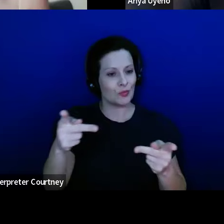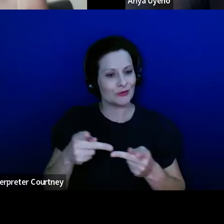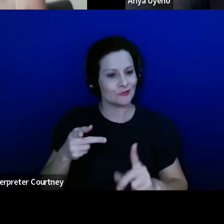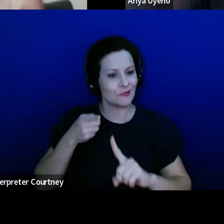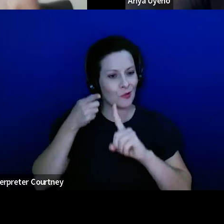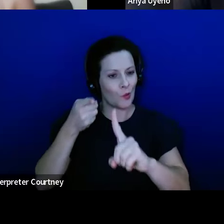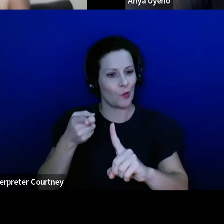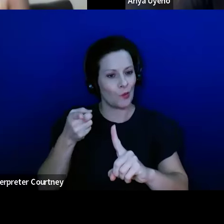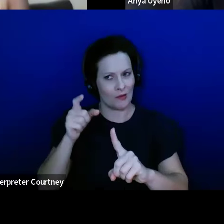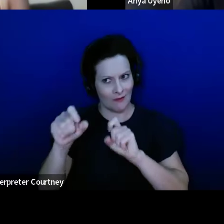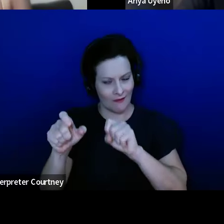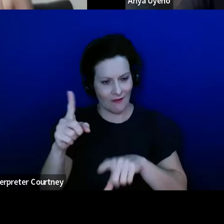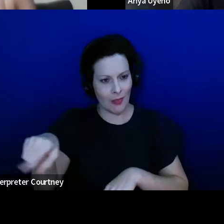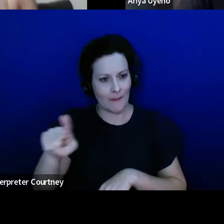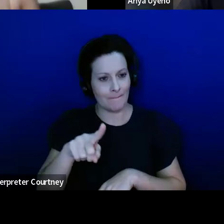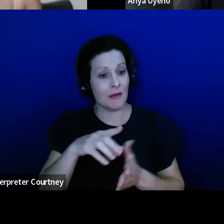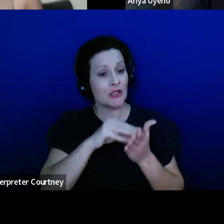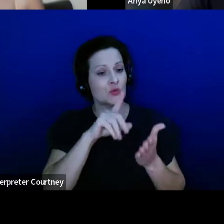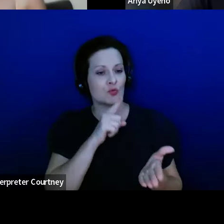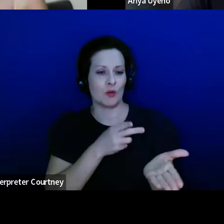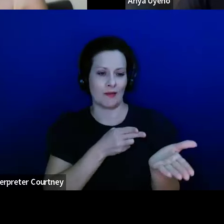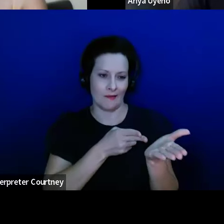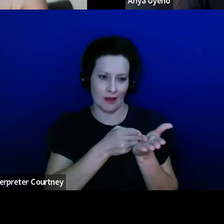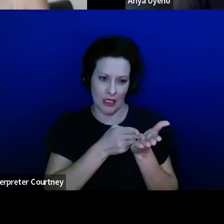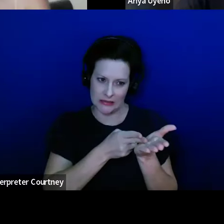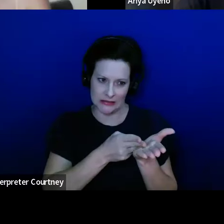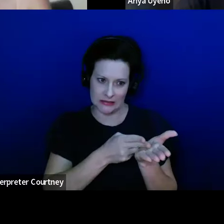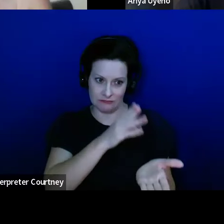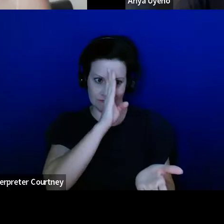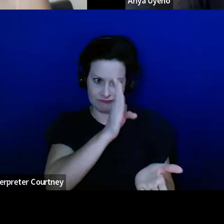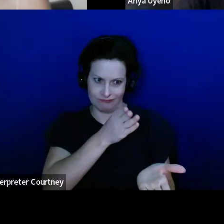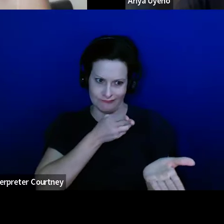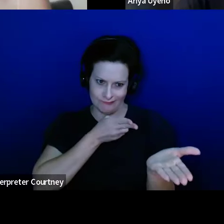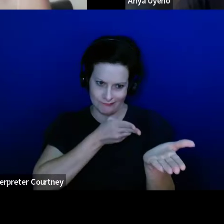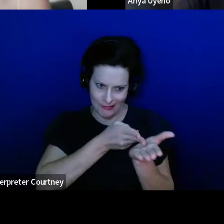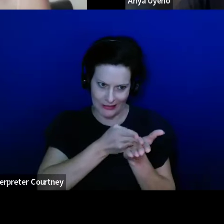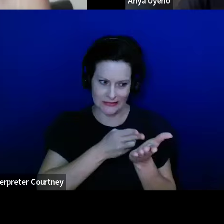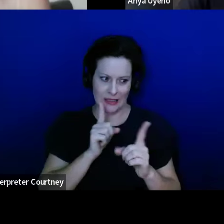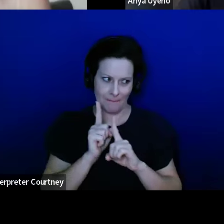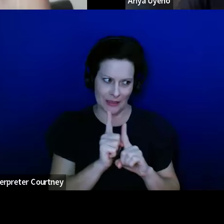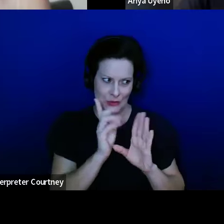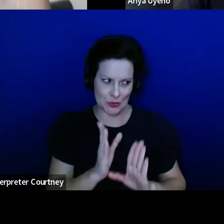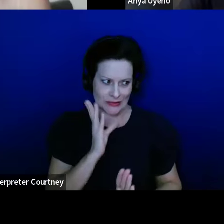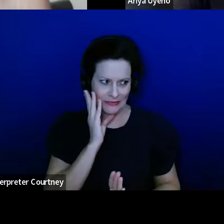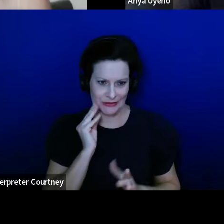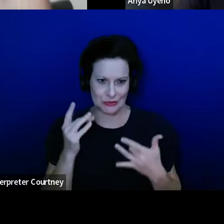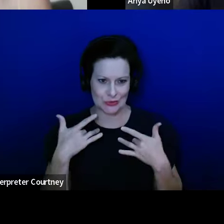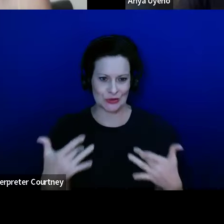Students are very honest, brutally so about their mentors and their experience. So that should be